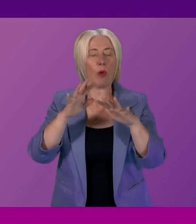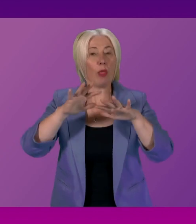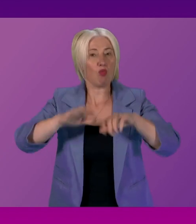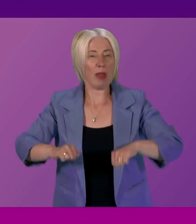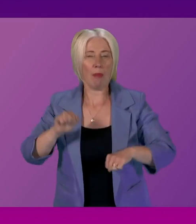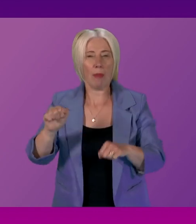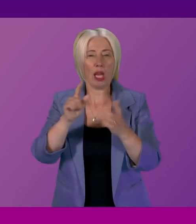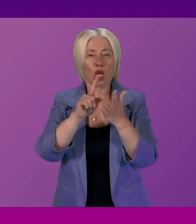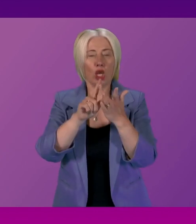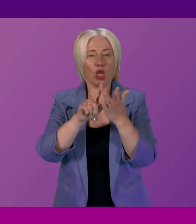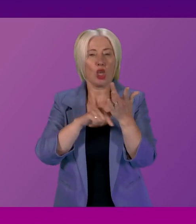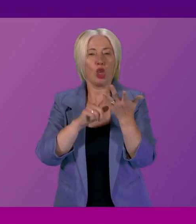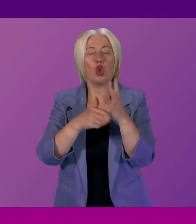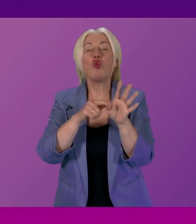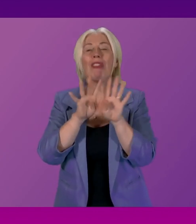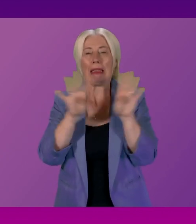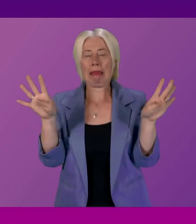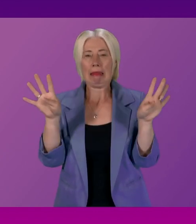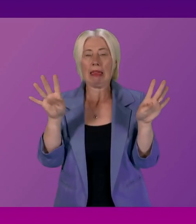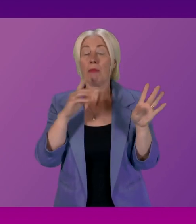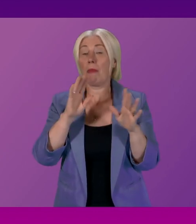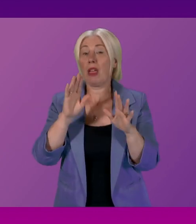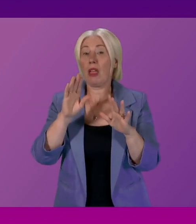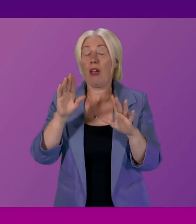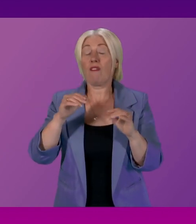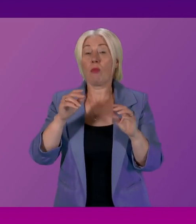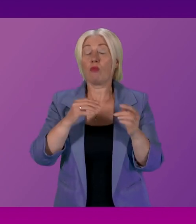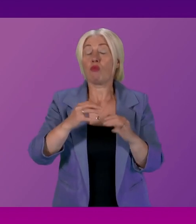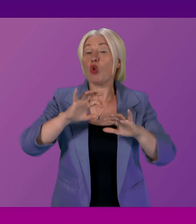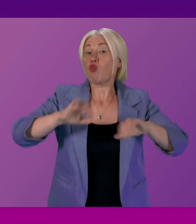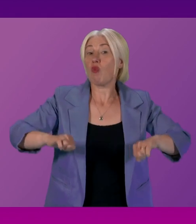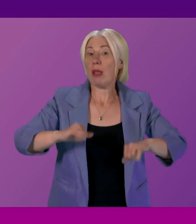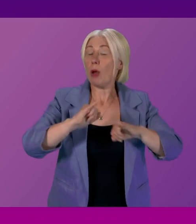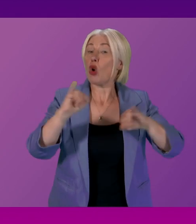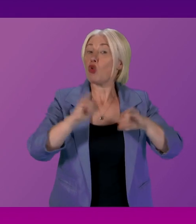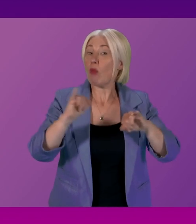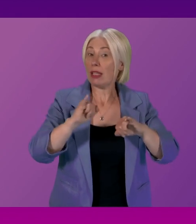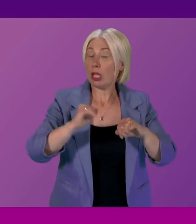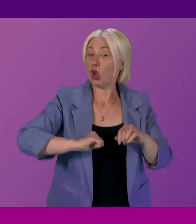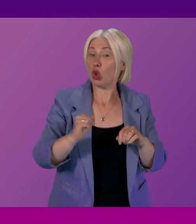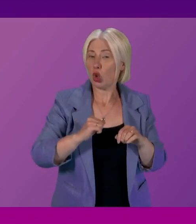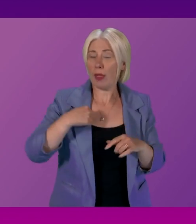I end with a quote from Rape Crisis Scotland that has stayed with me since my days as justice